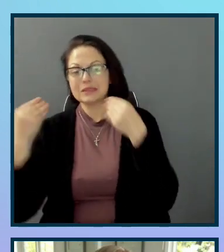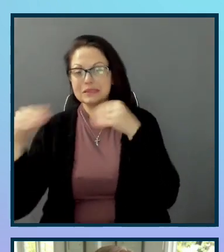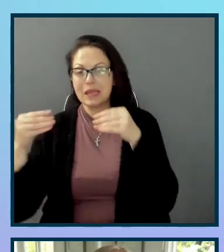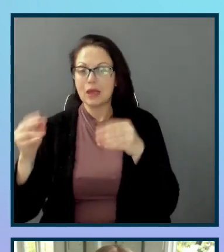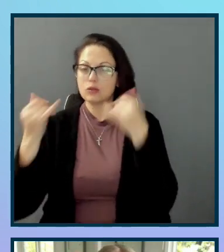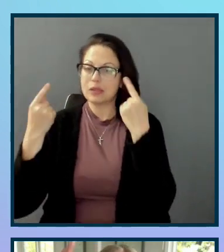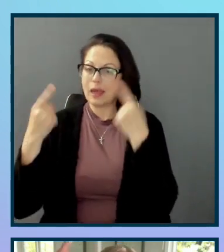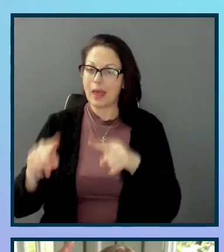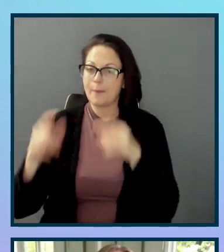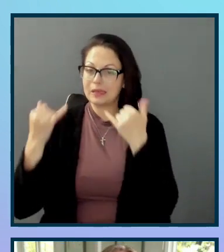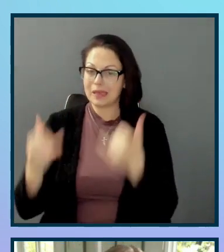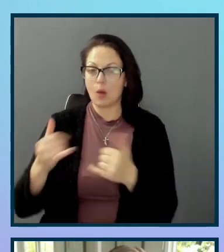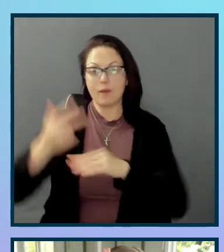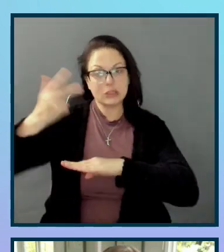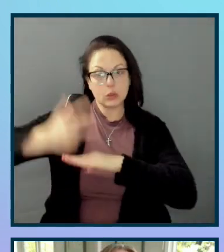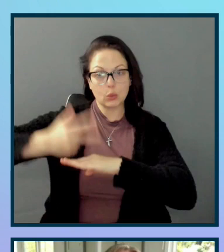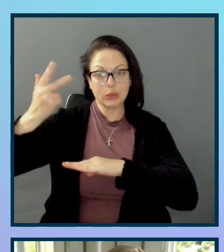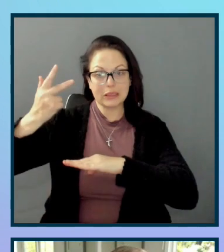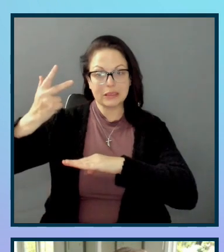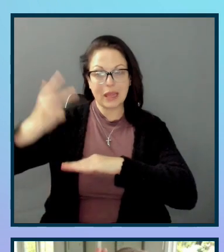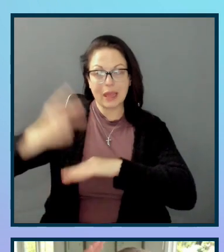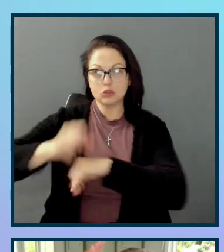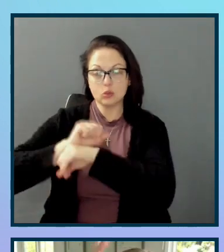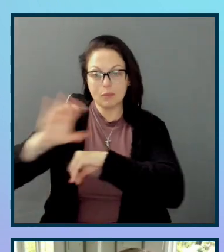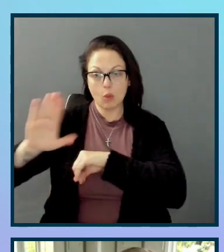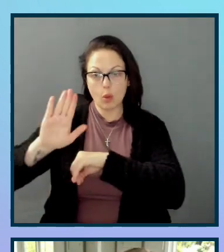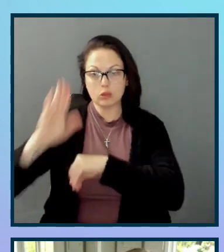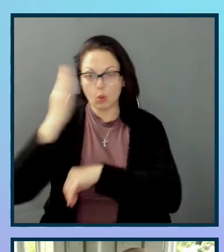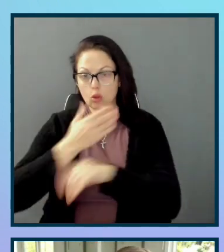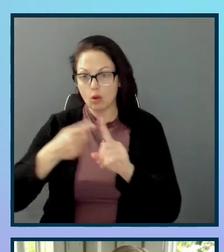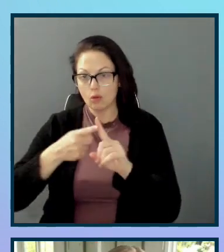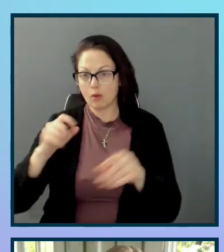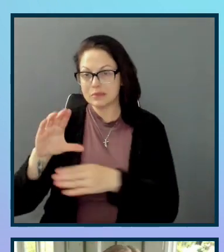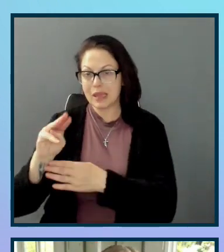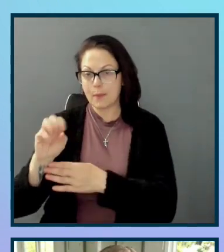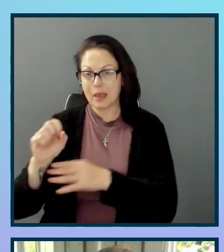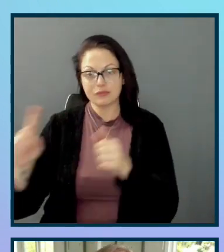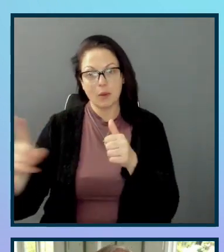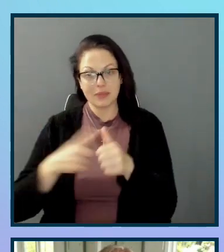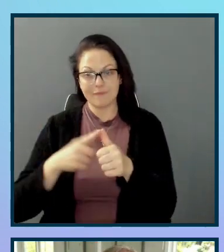to deploy your look from the CMS from the first batch that you had to the second batch,